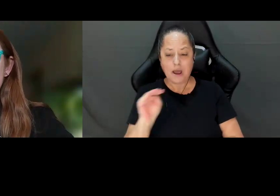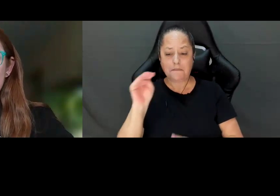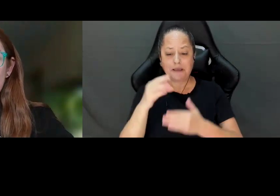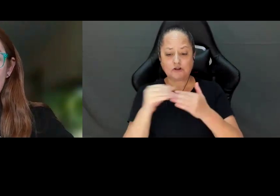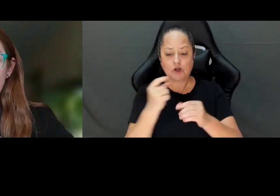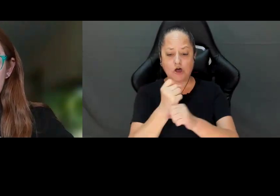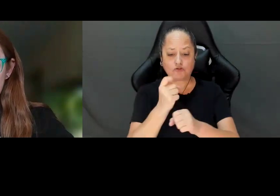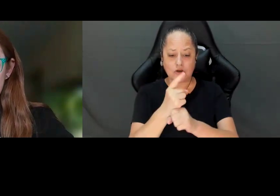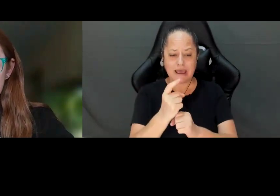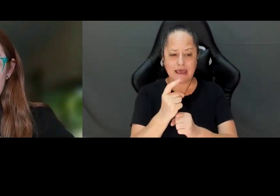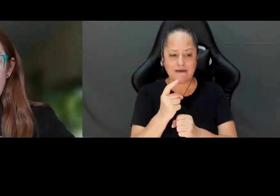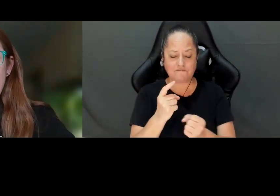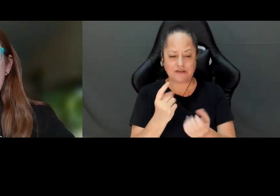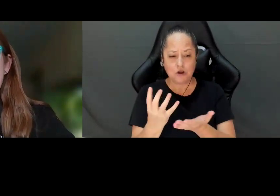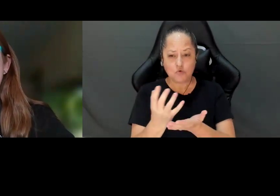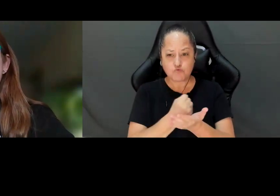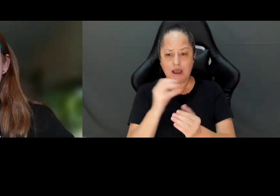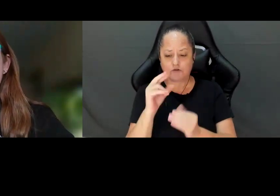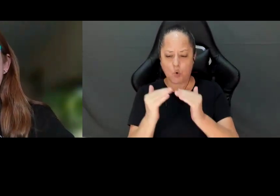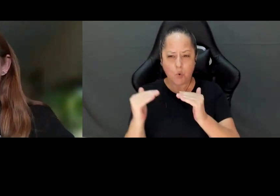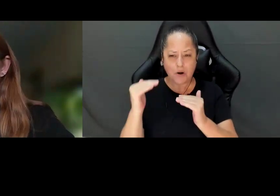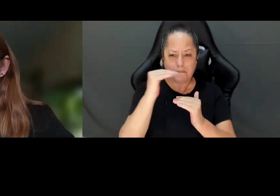revenue or above.